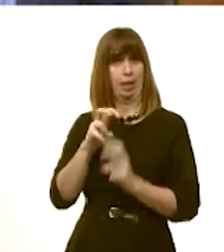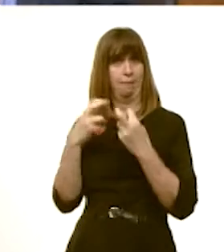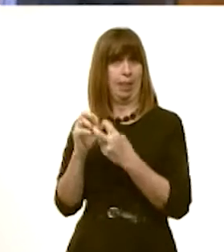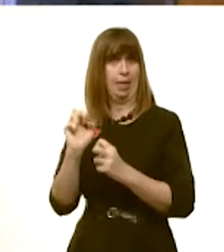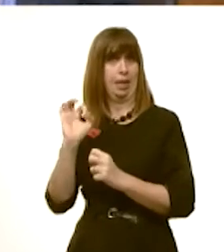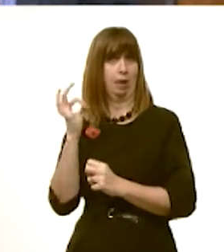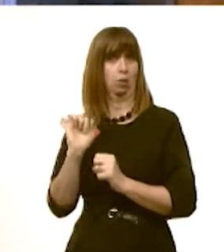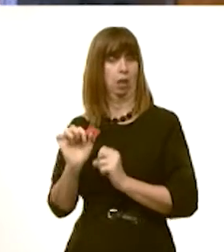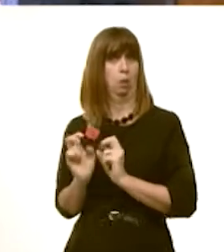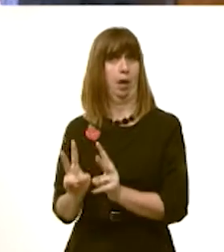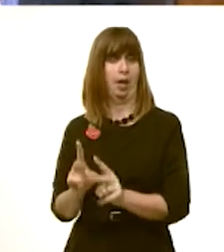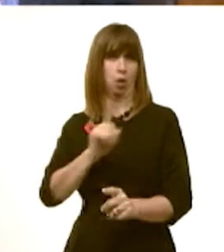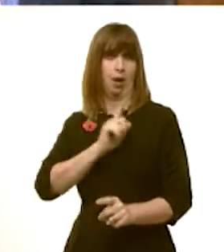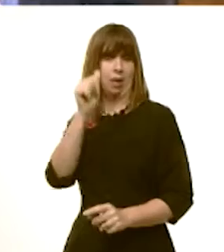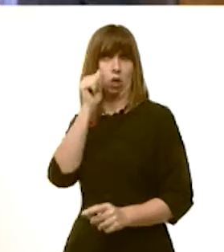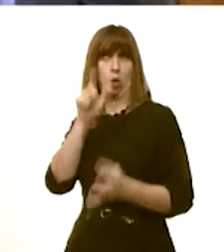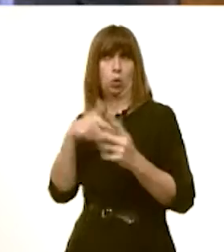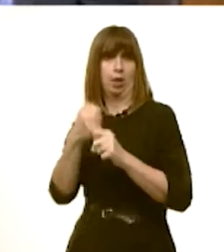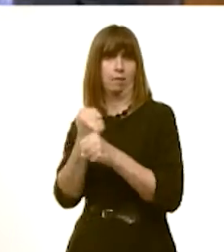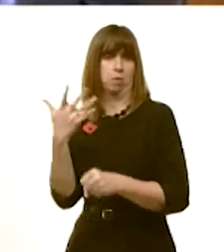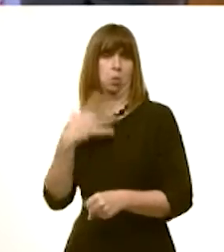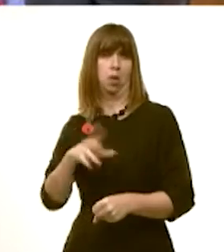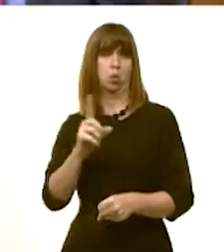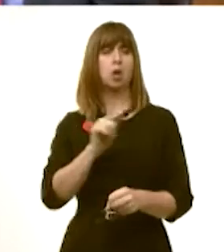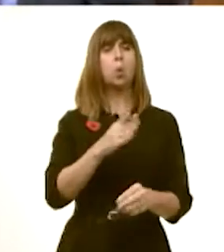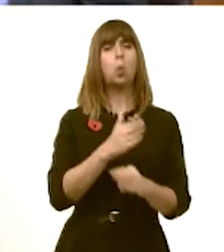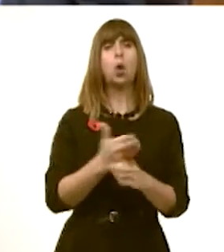trying to strip people of their rights in work, to try and make it more difficult for